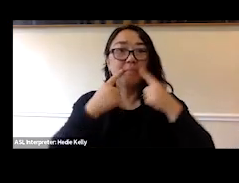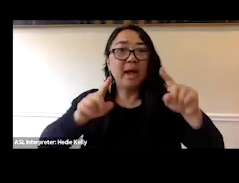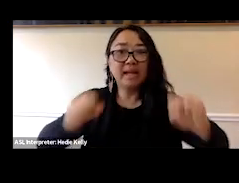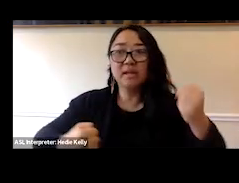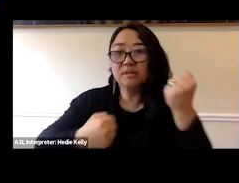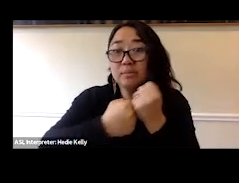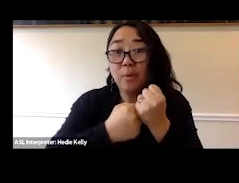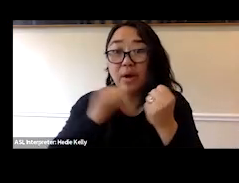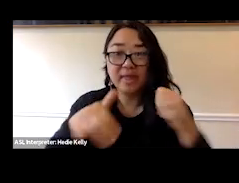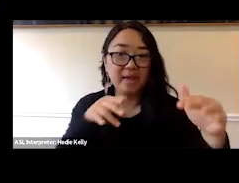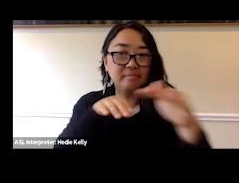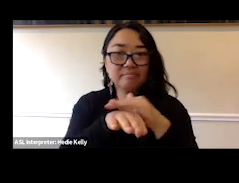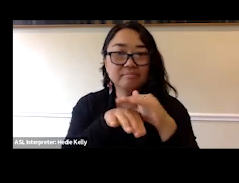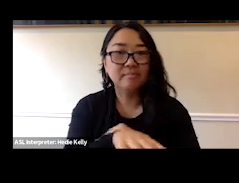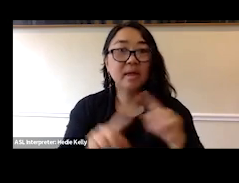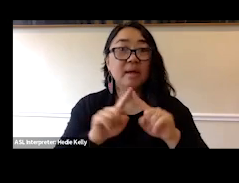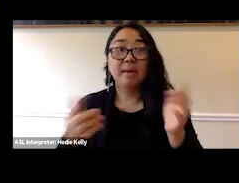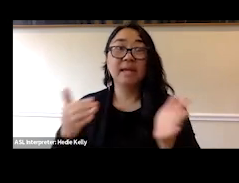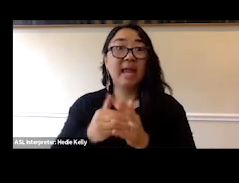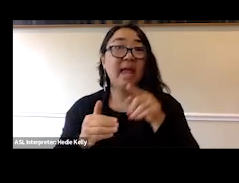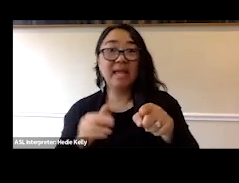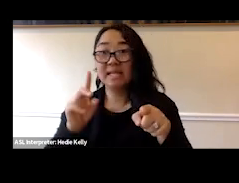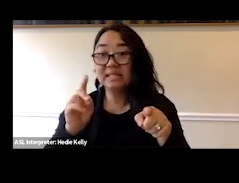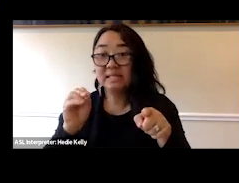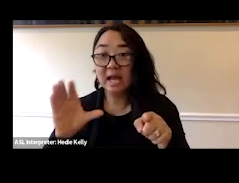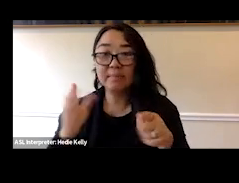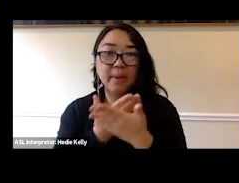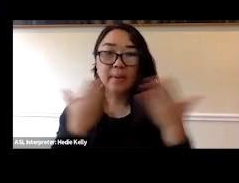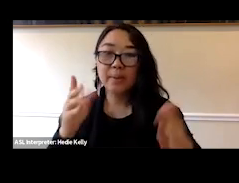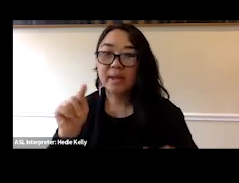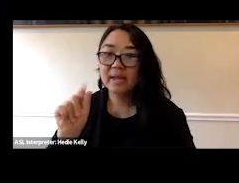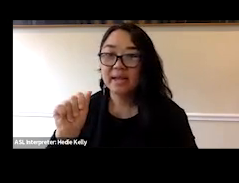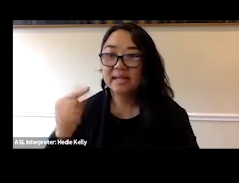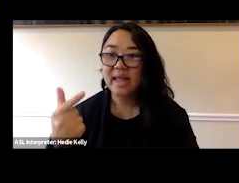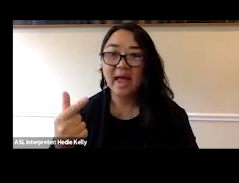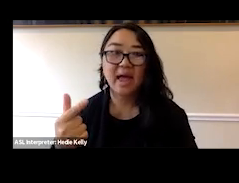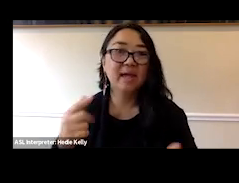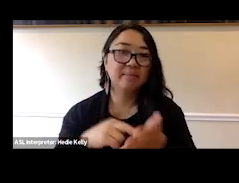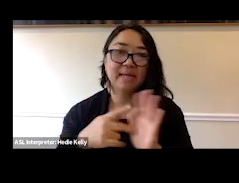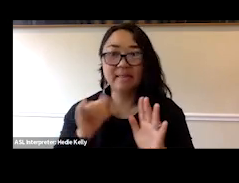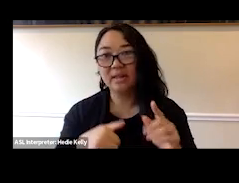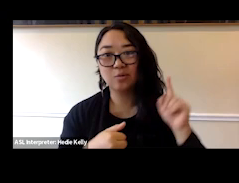But again, this document has no tags, so that's sort of demerit one.